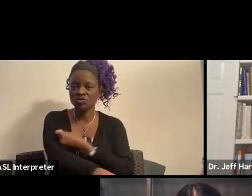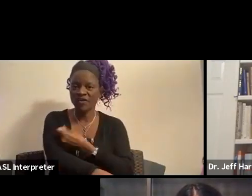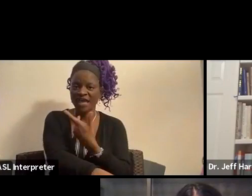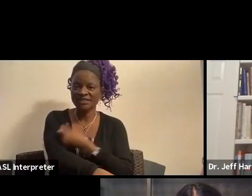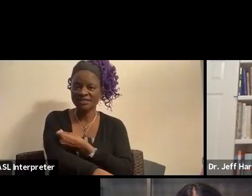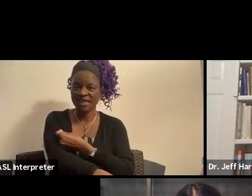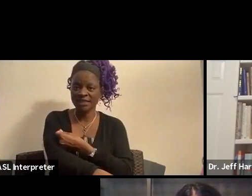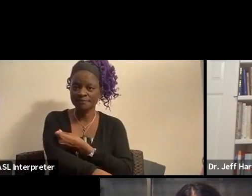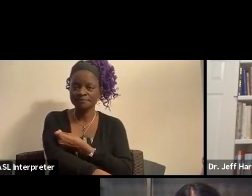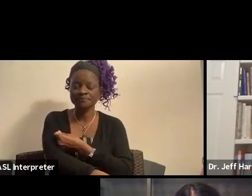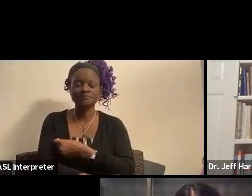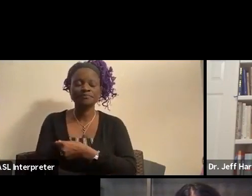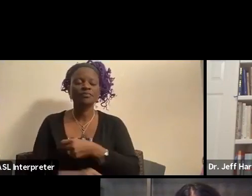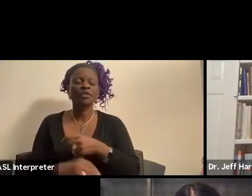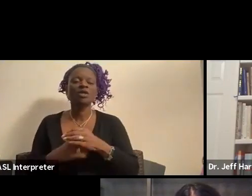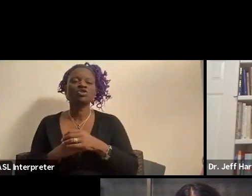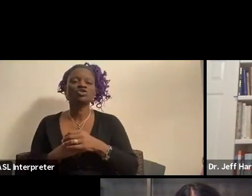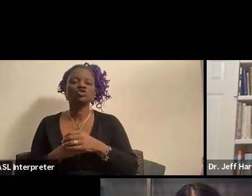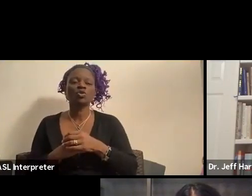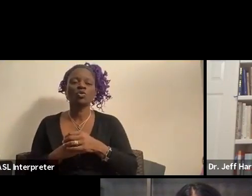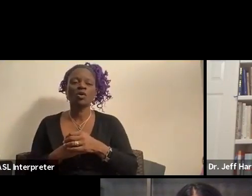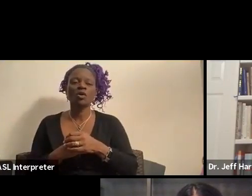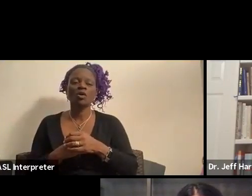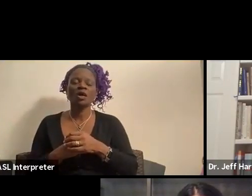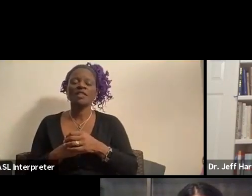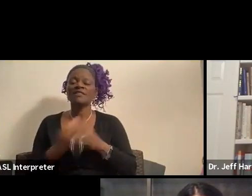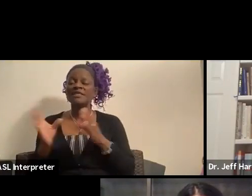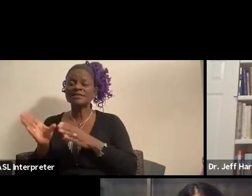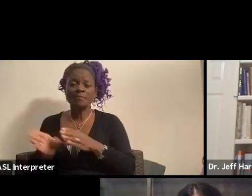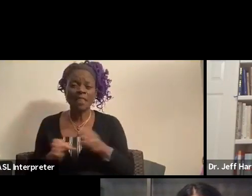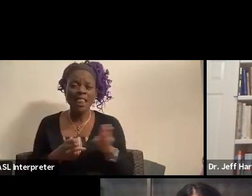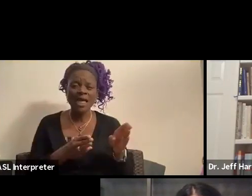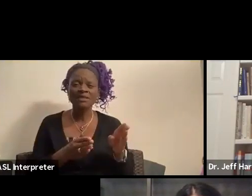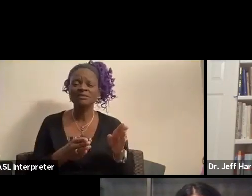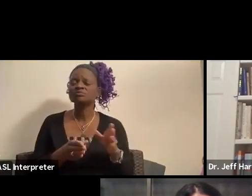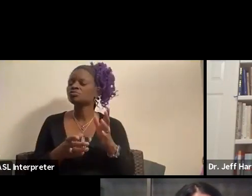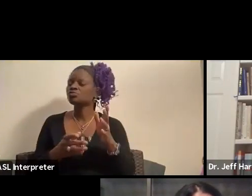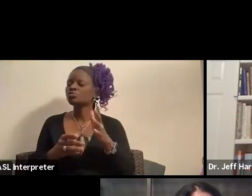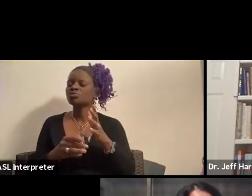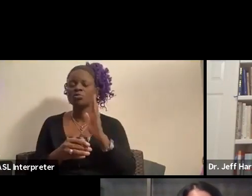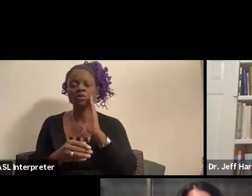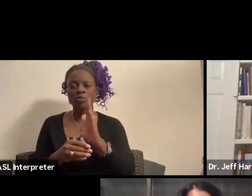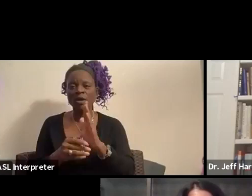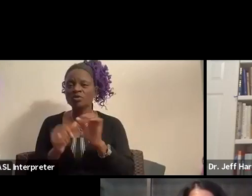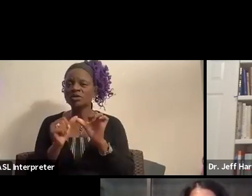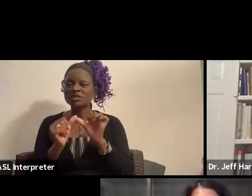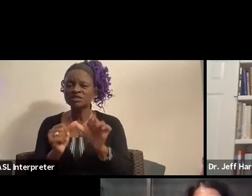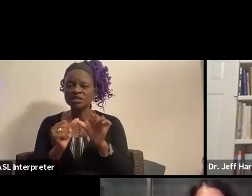these these plans will become more public as the details are unfolded and